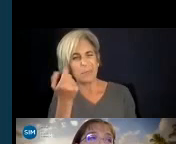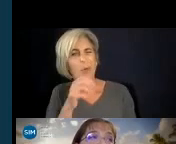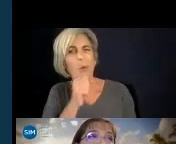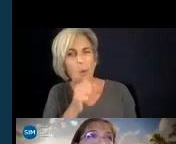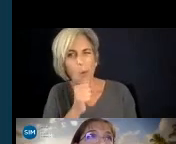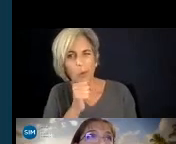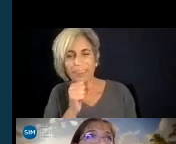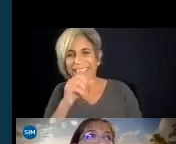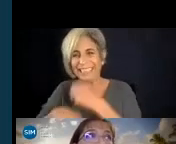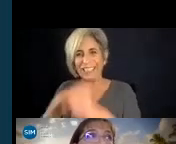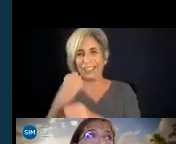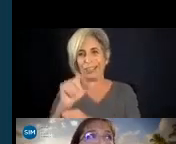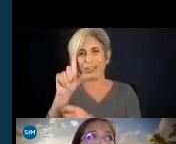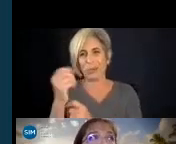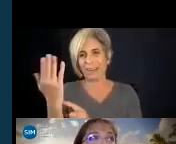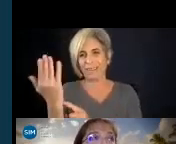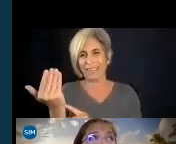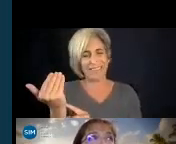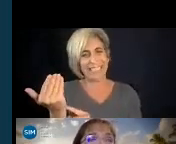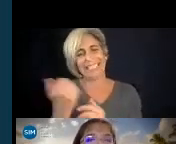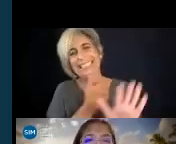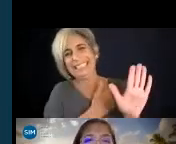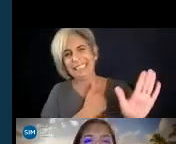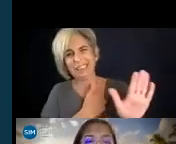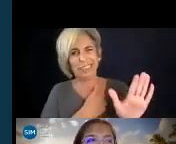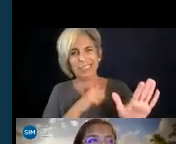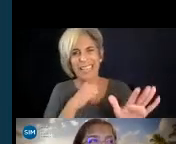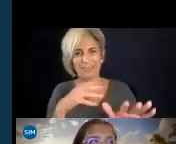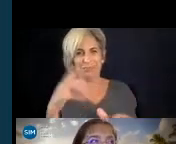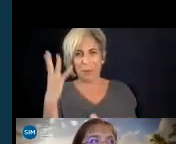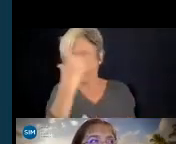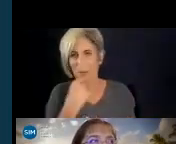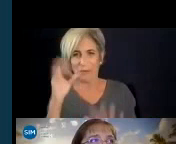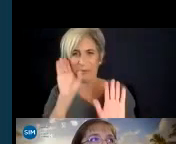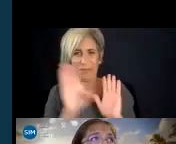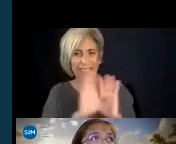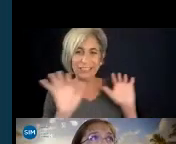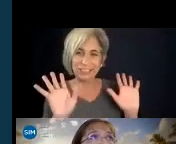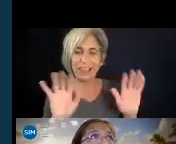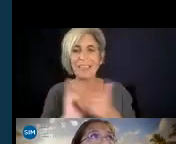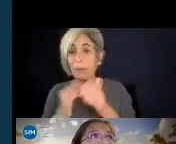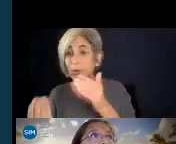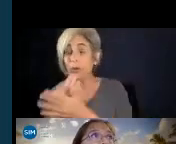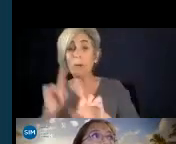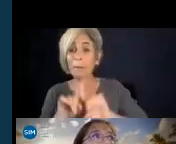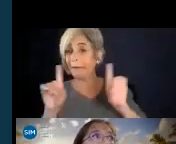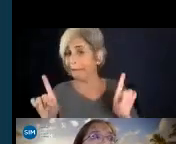I wasn't able to find a nice infographic that was newer.